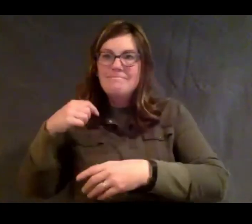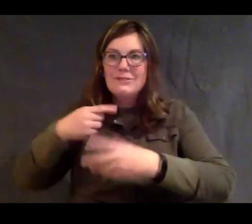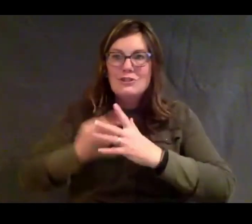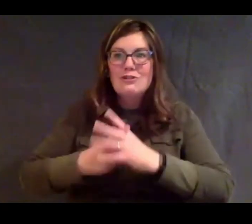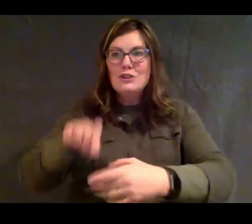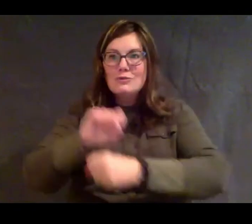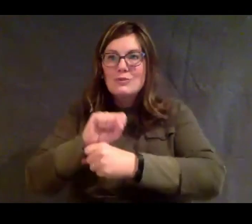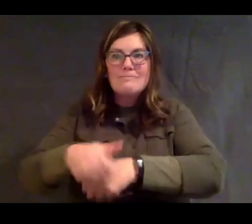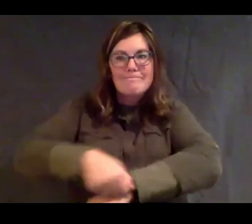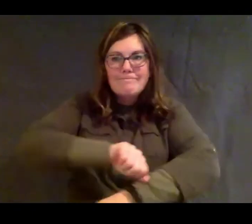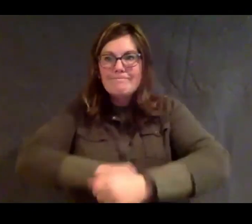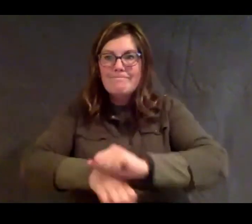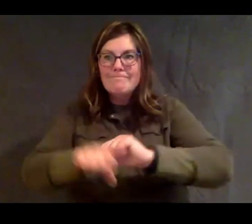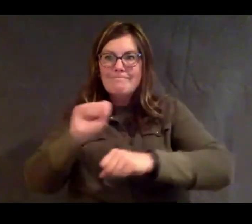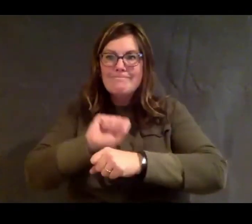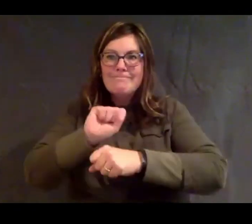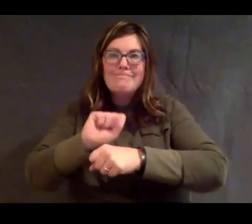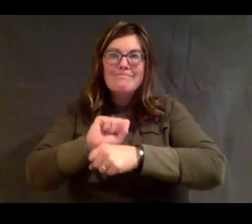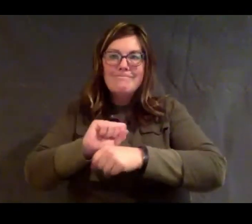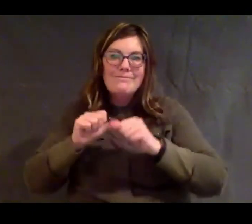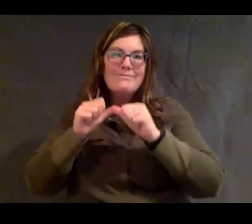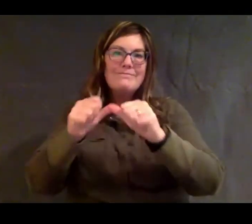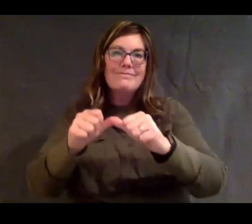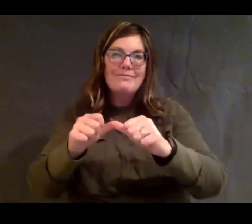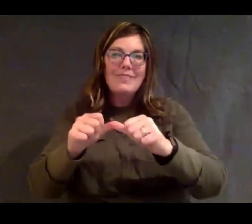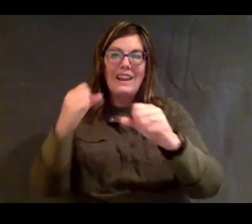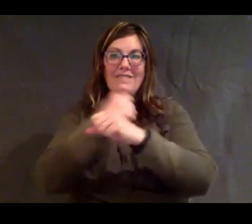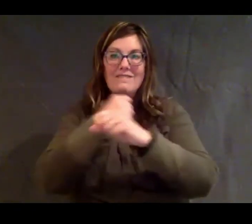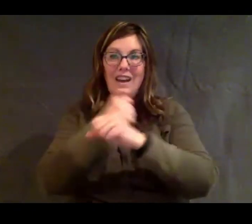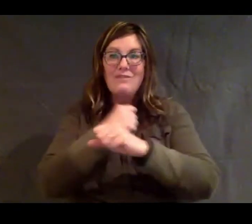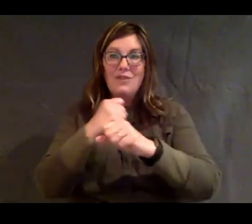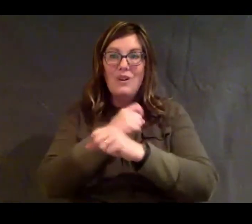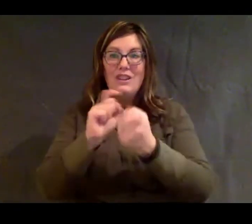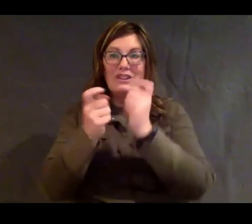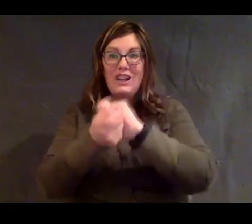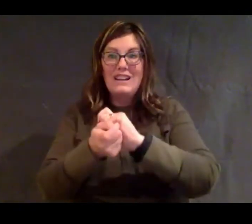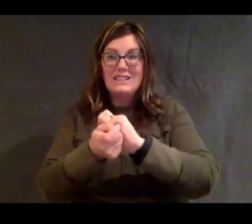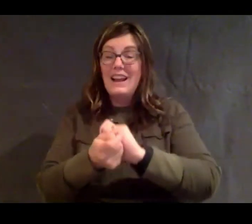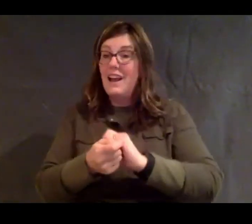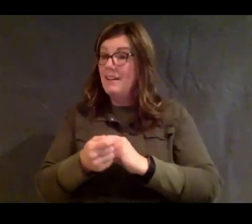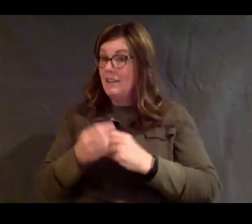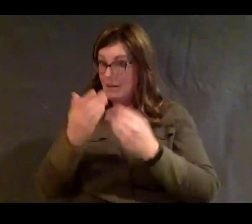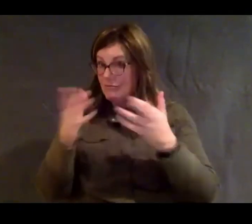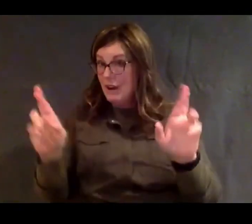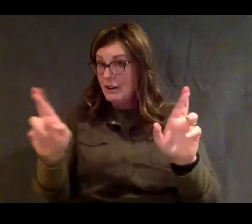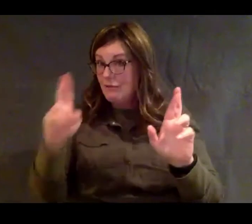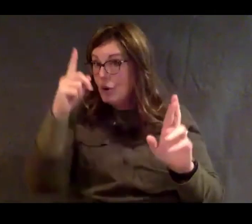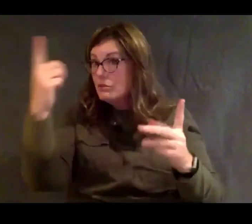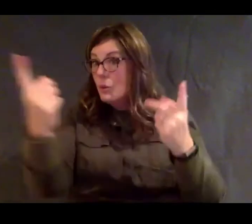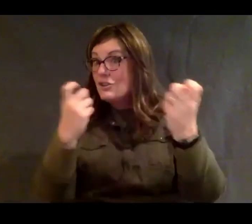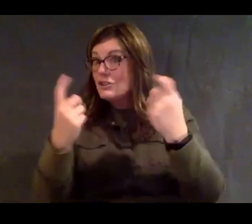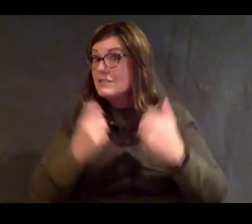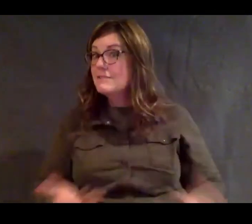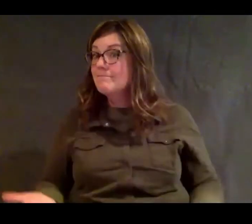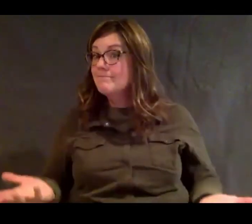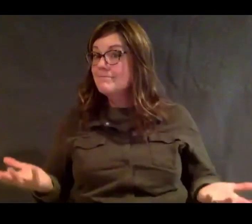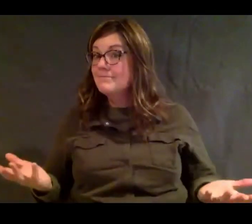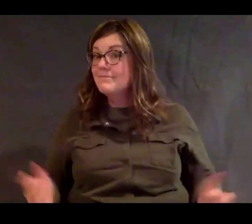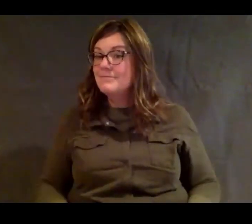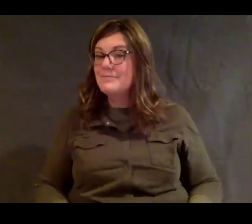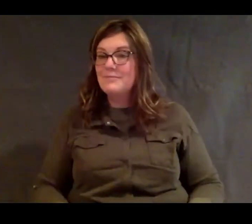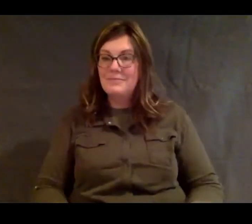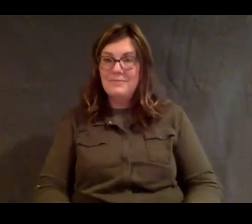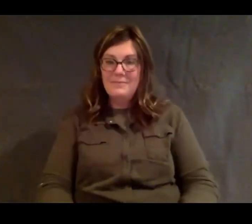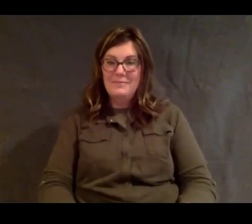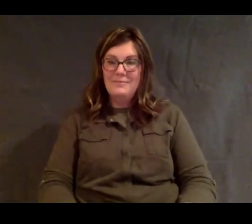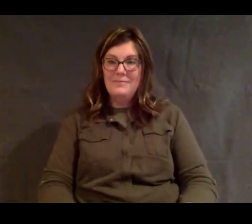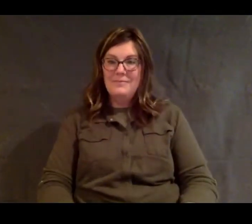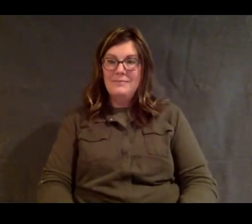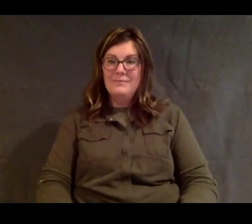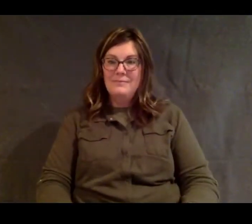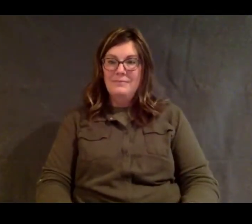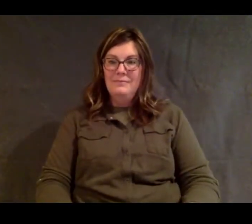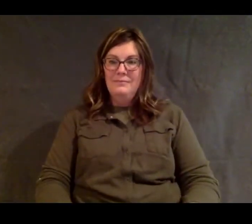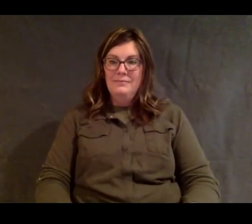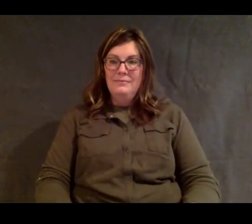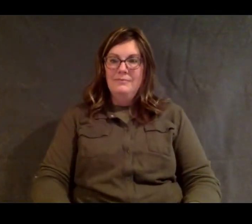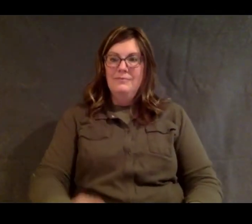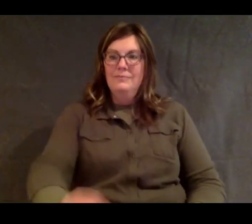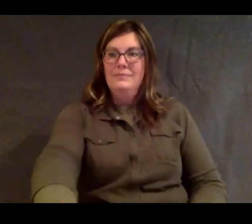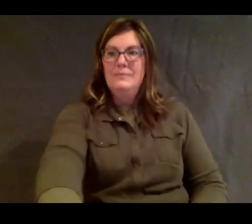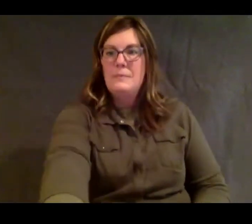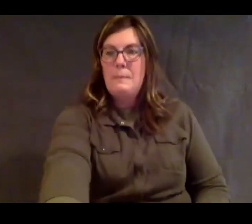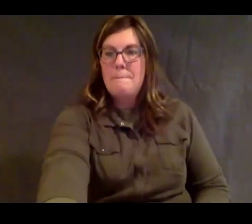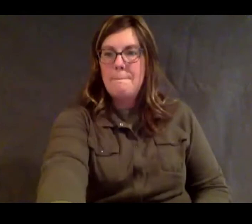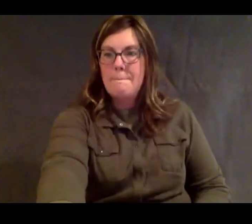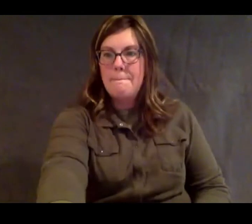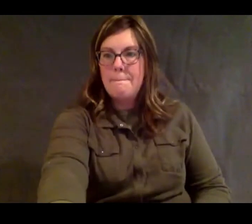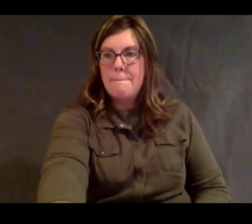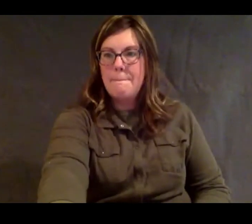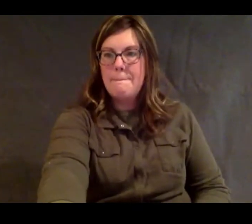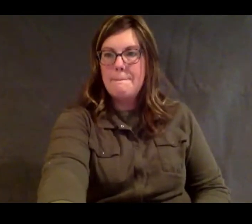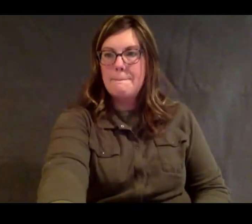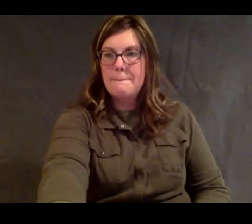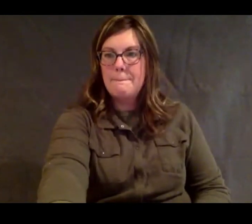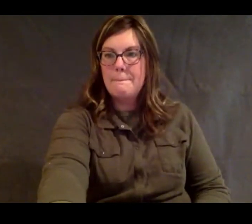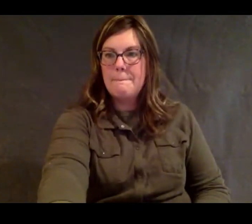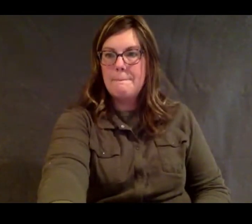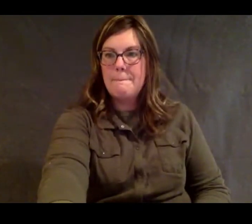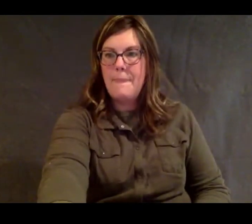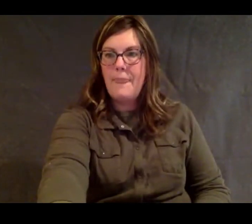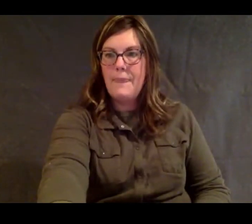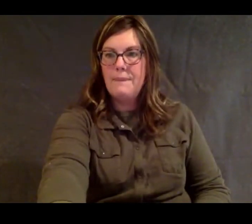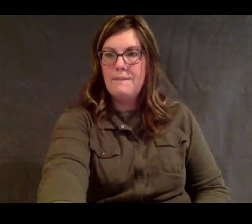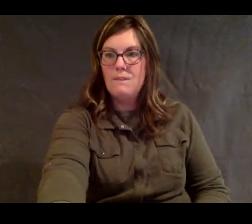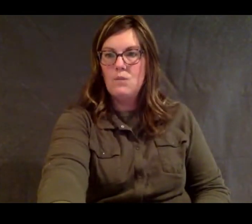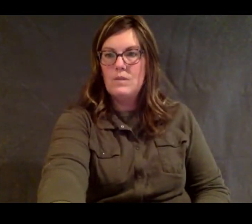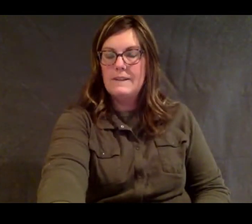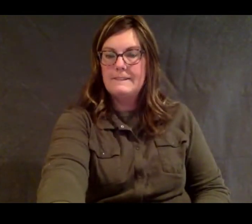our communities and beyond thank you so much for having me i look forward to a couple questions